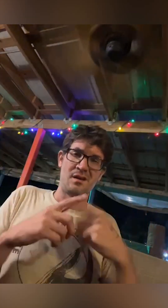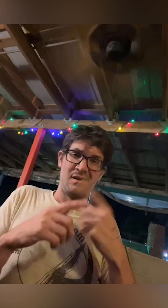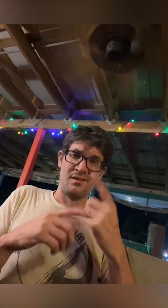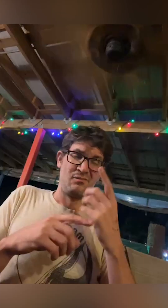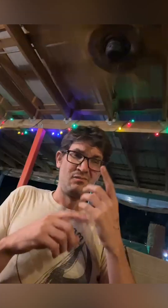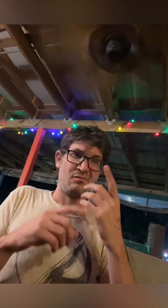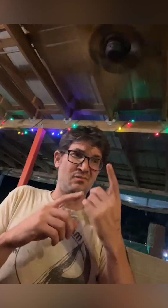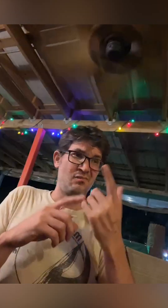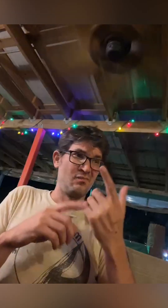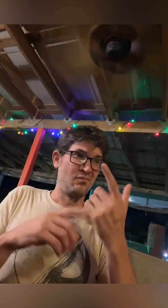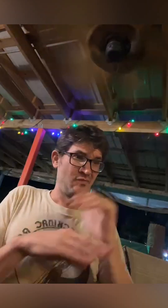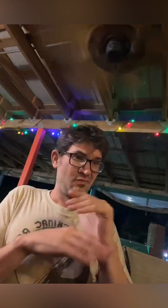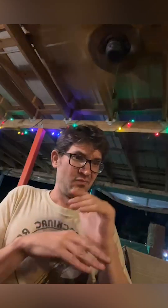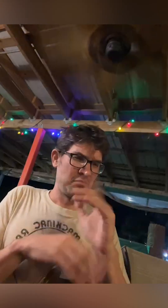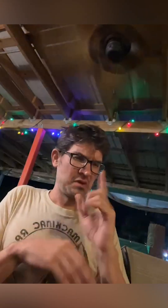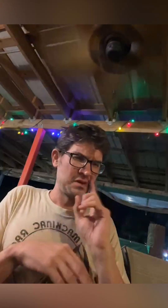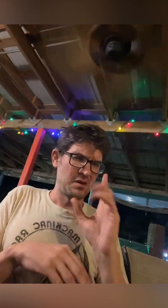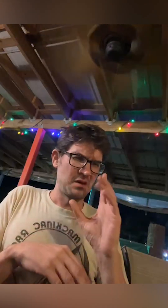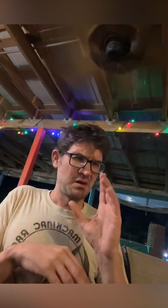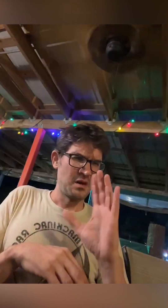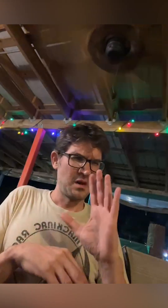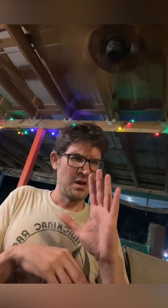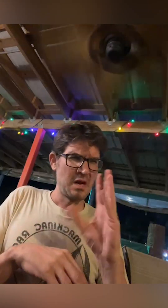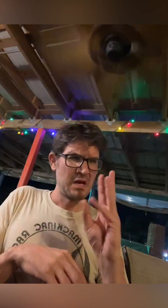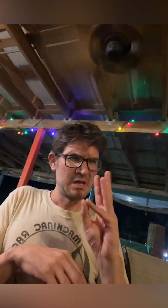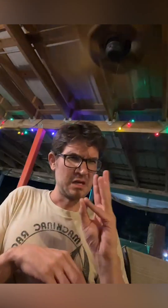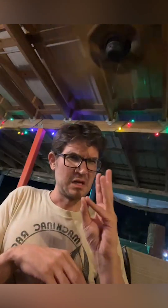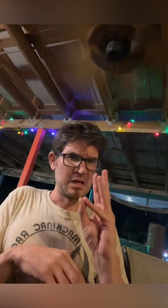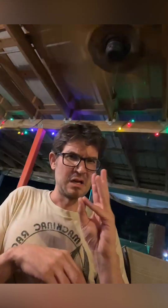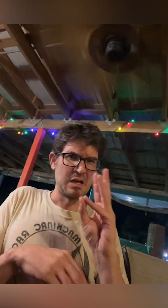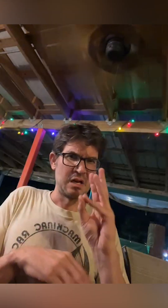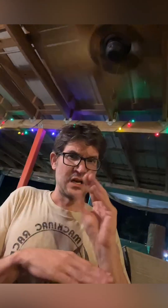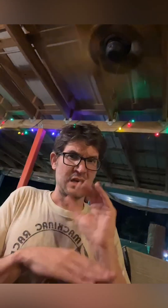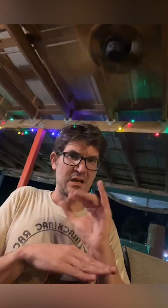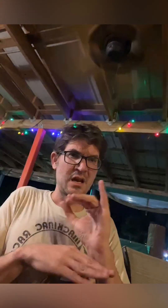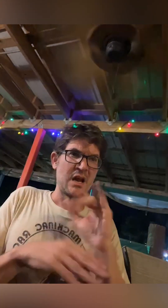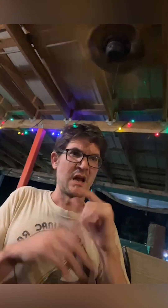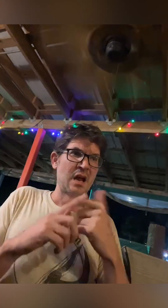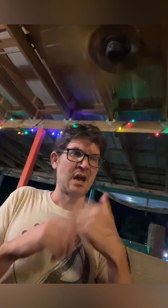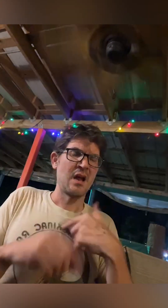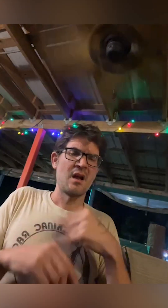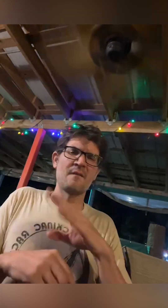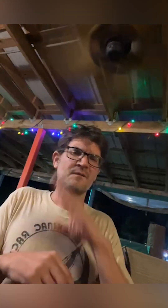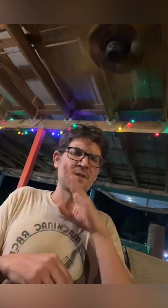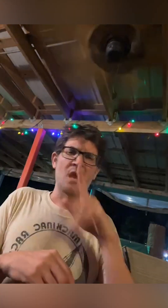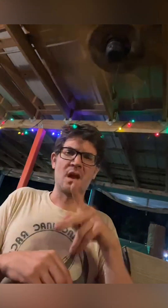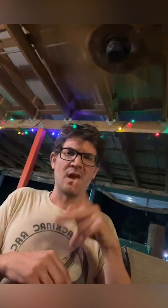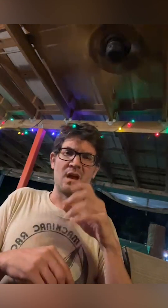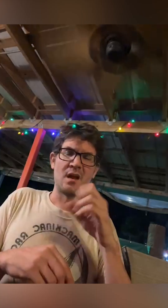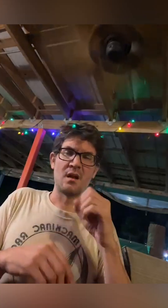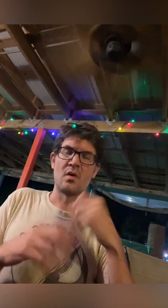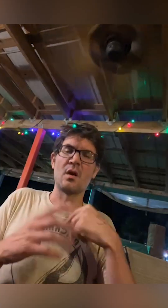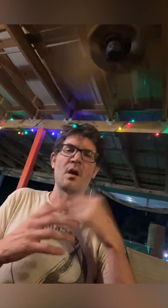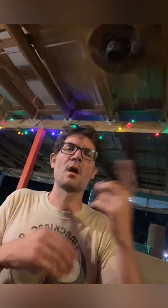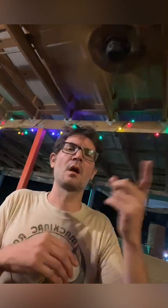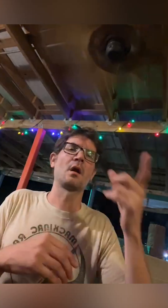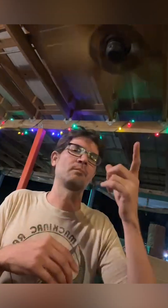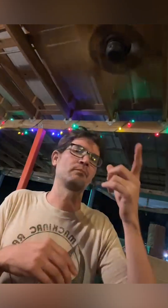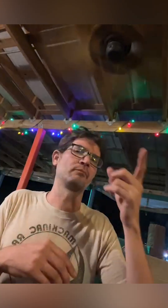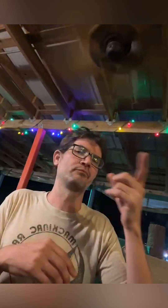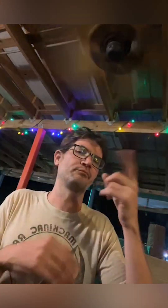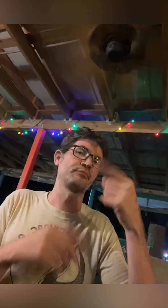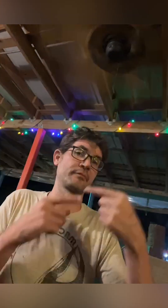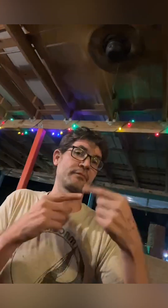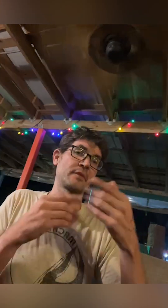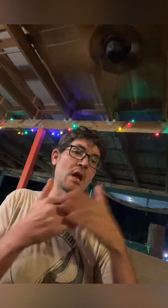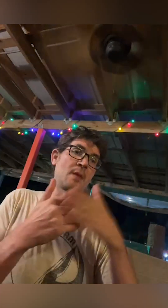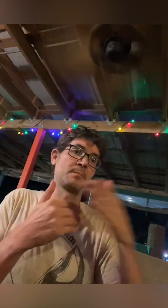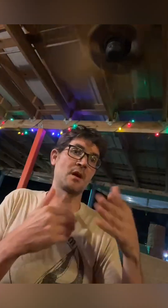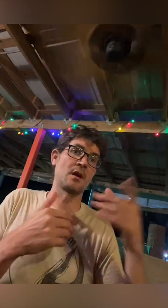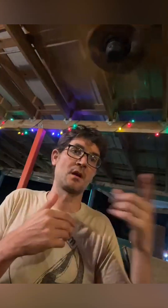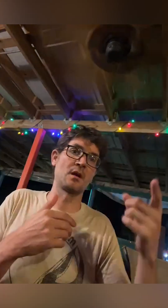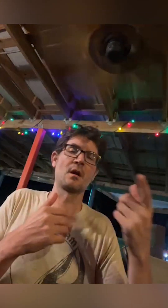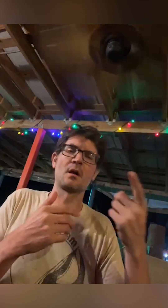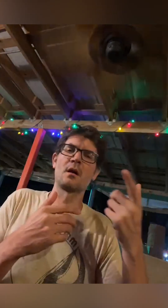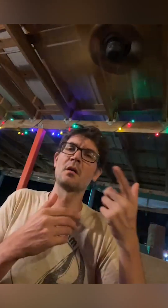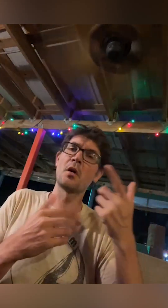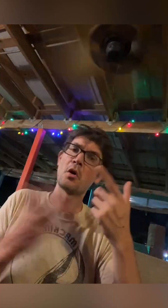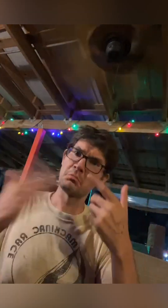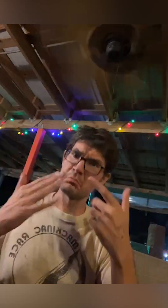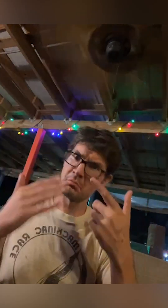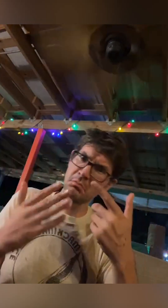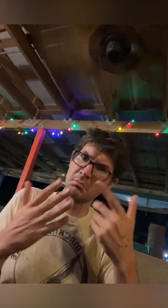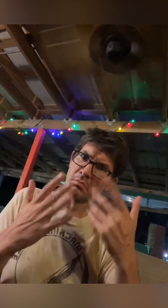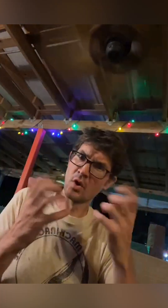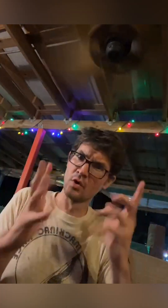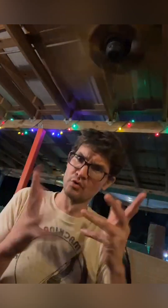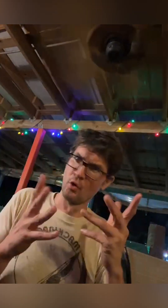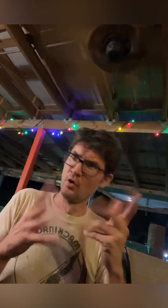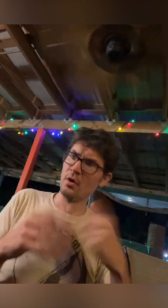Later in the evening, around six-ish, after I was totally fed up, my neighbor invited me over to chat.